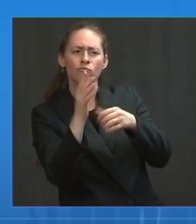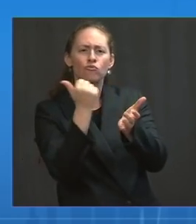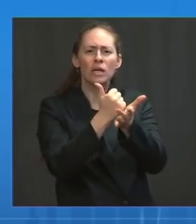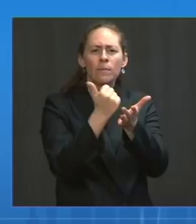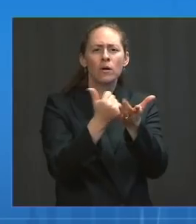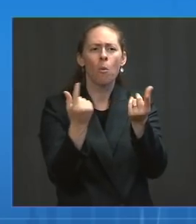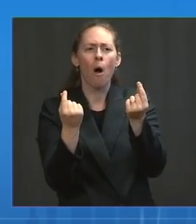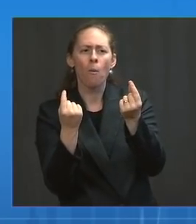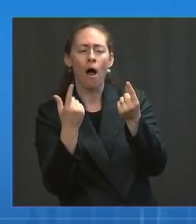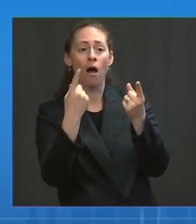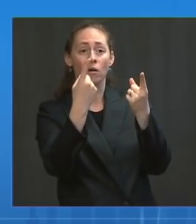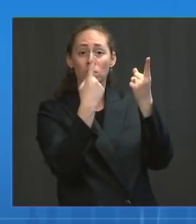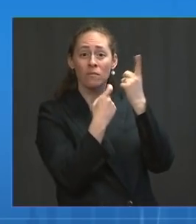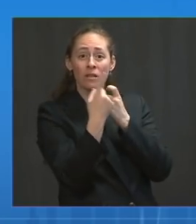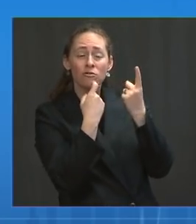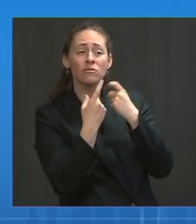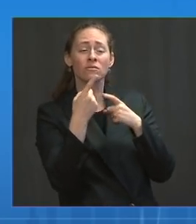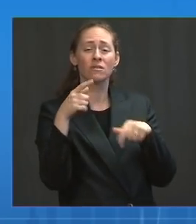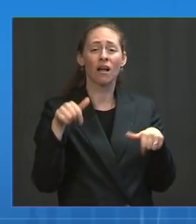and expand access to vaccinations and testing.